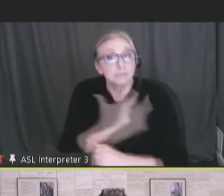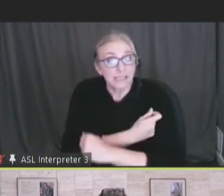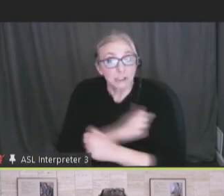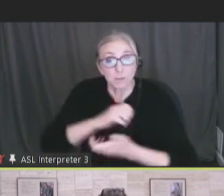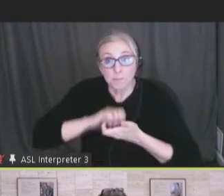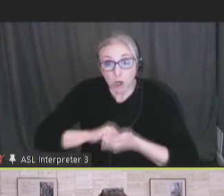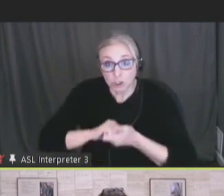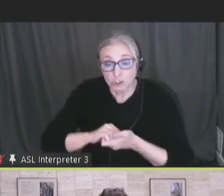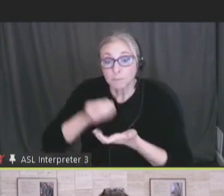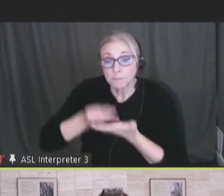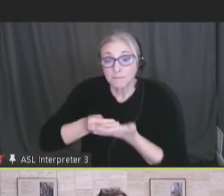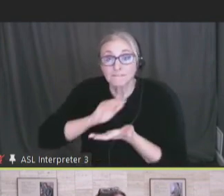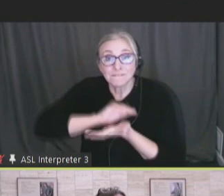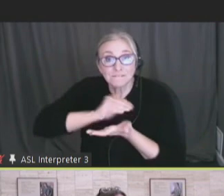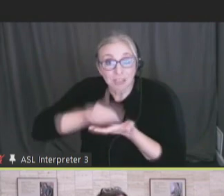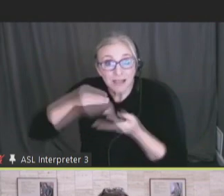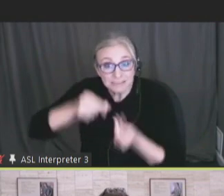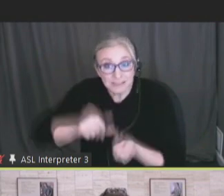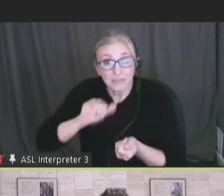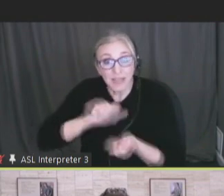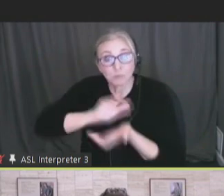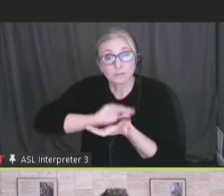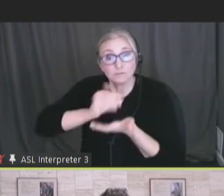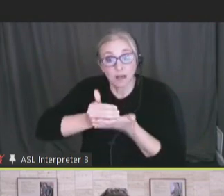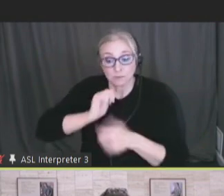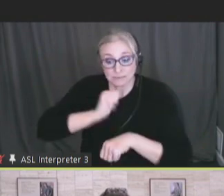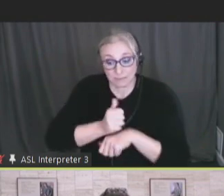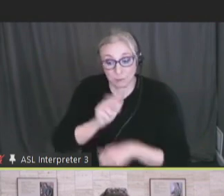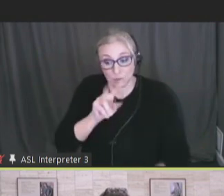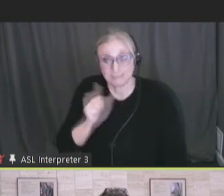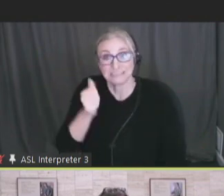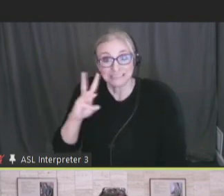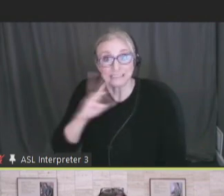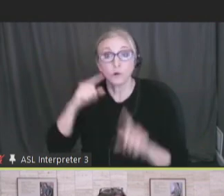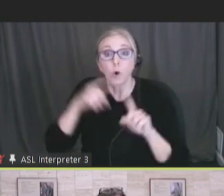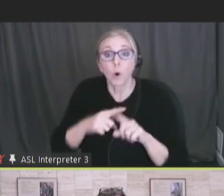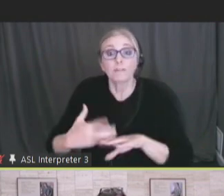Fund. This was a fund that was developed in 2016 with the goal of increasing vaccination